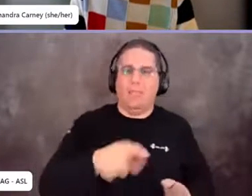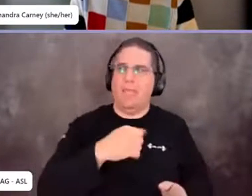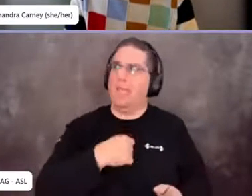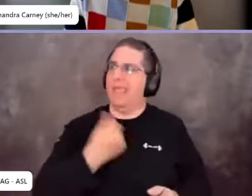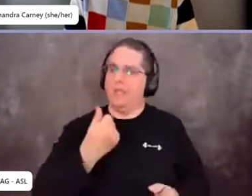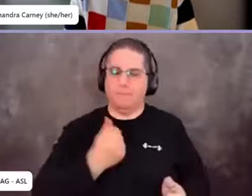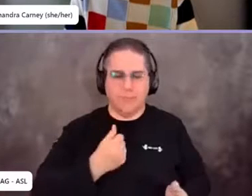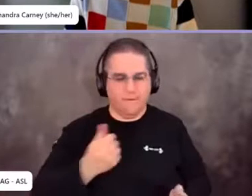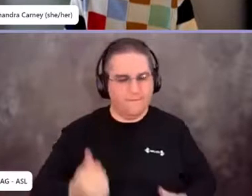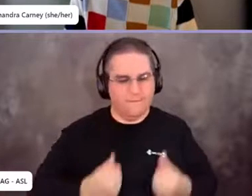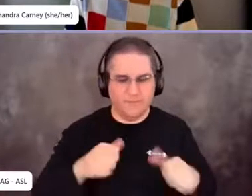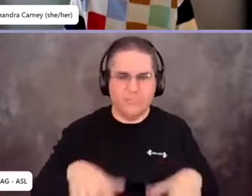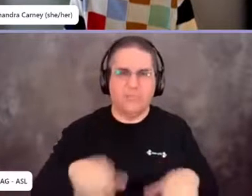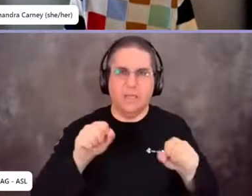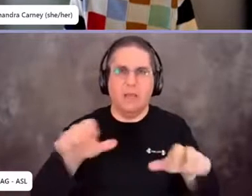accessibility, even if the person above them didn't let